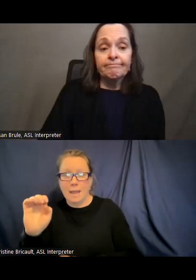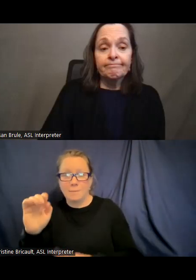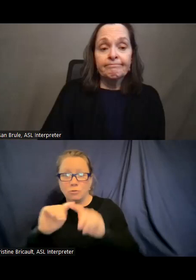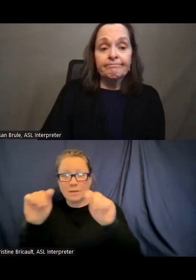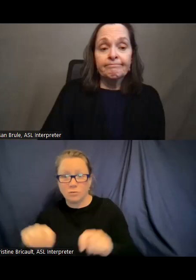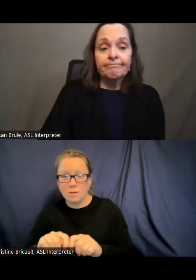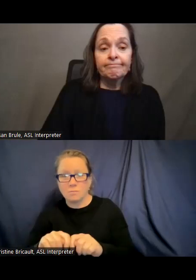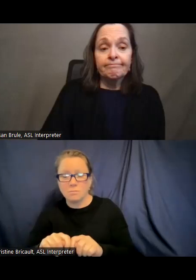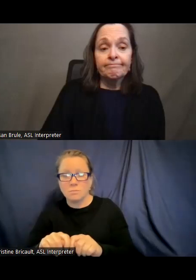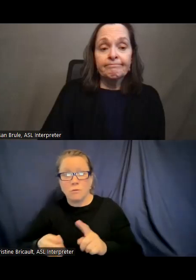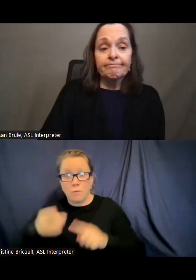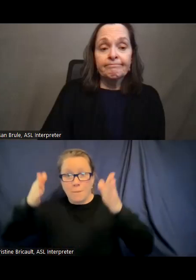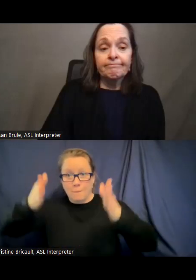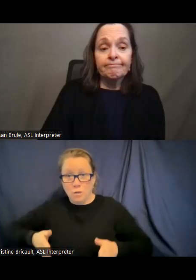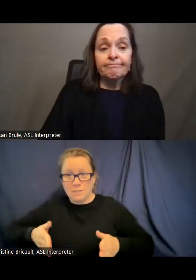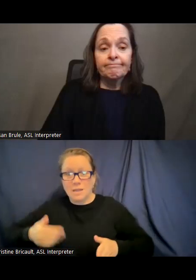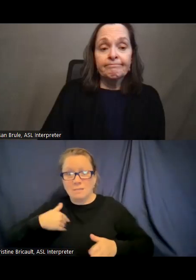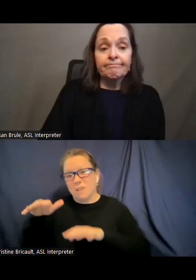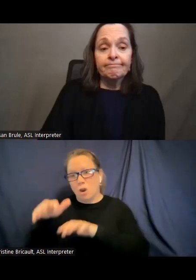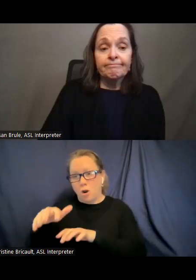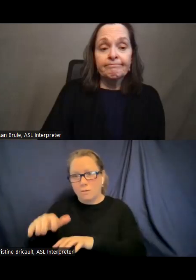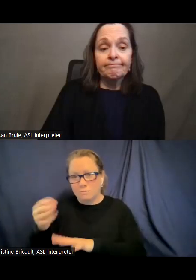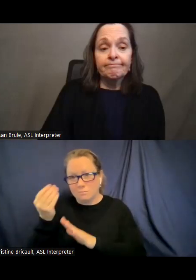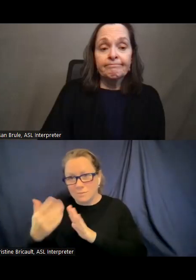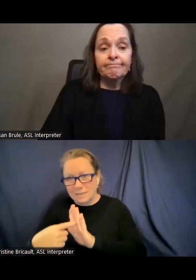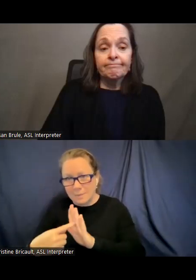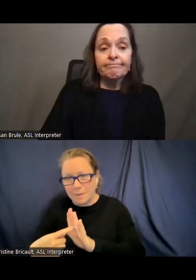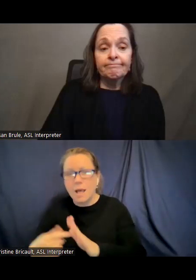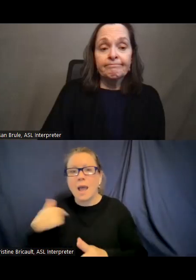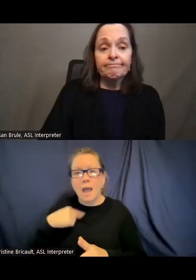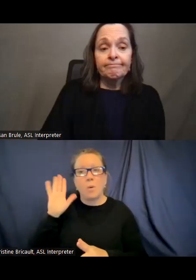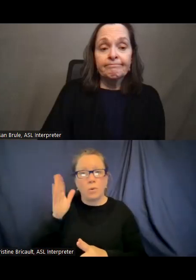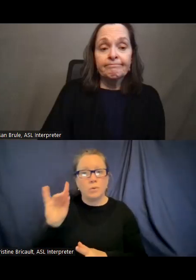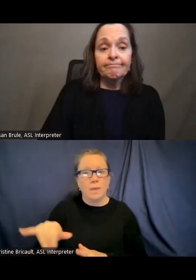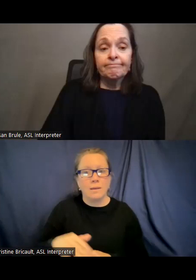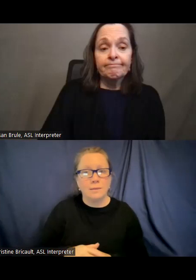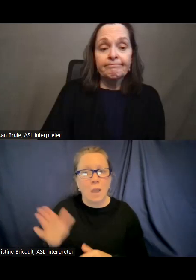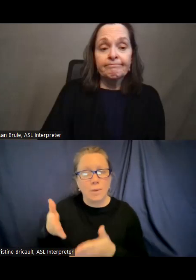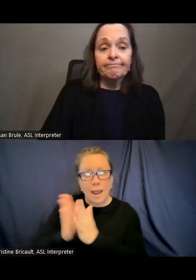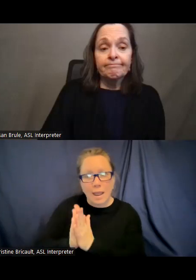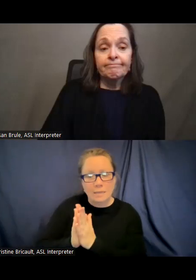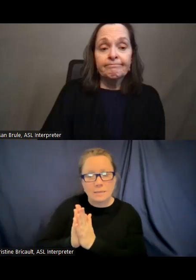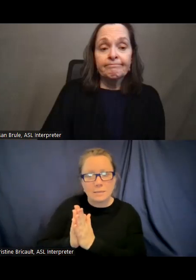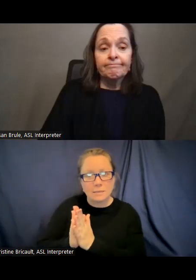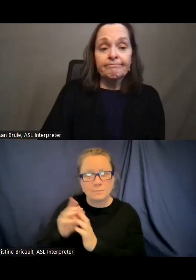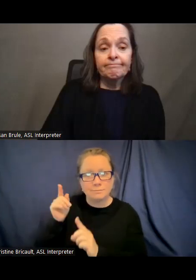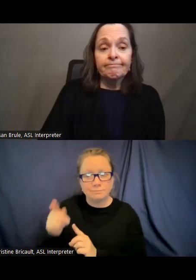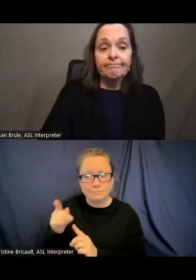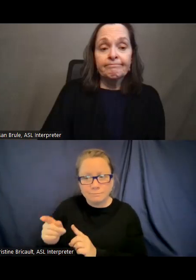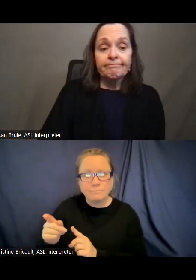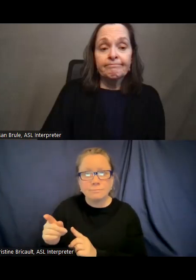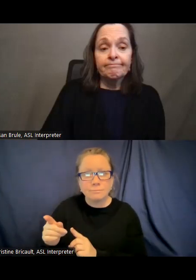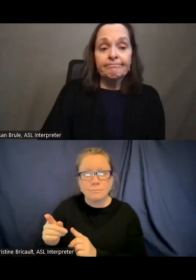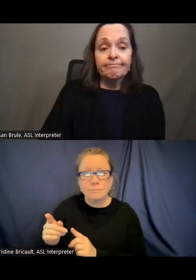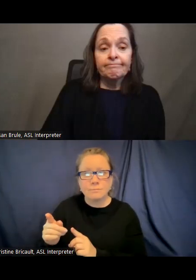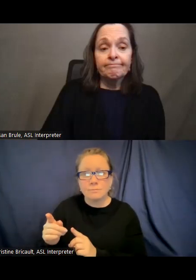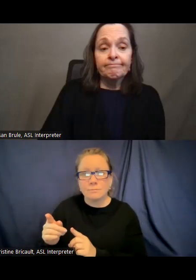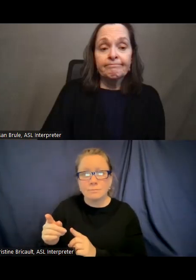a human being, you get from a CART reporter, I would, you know, ask them if -- if you're resistant to that, I